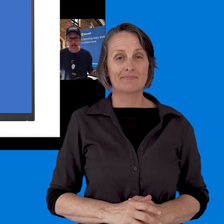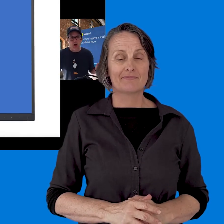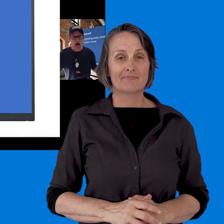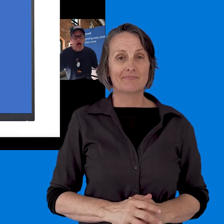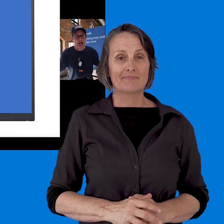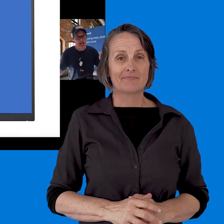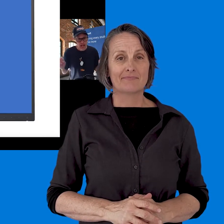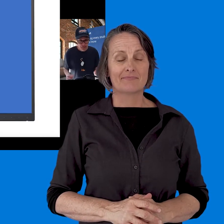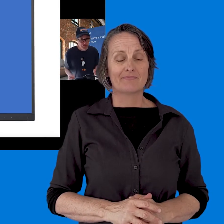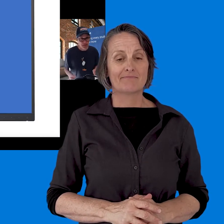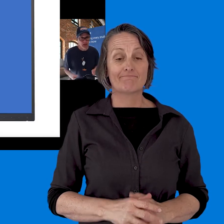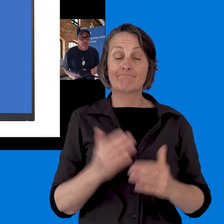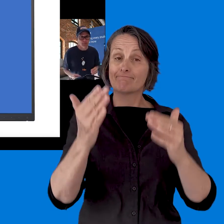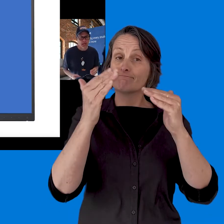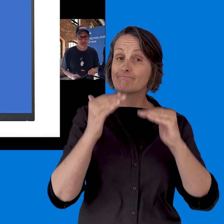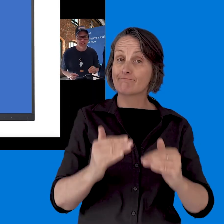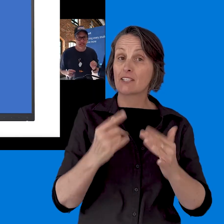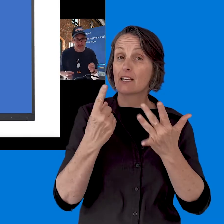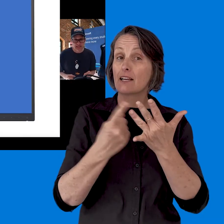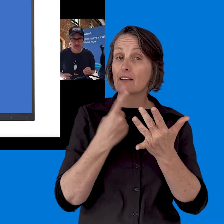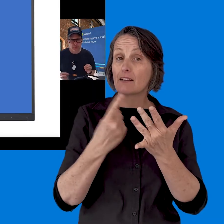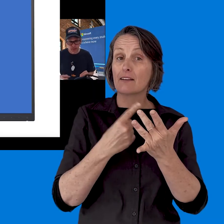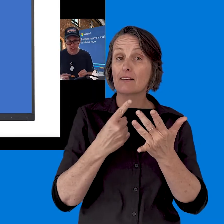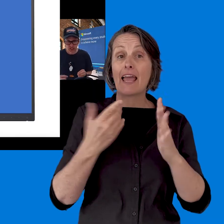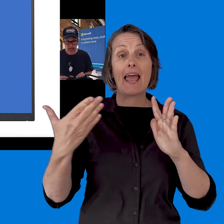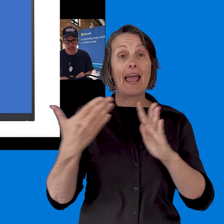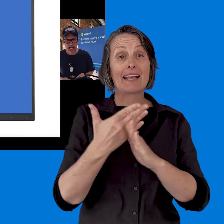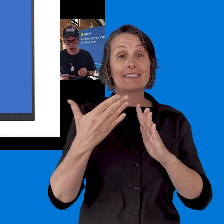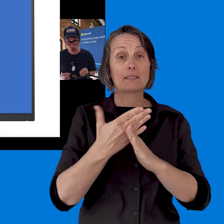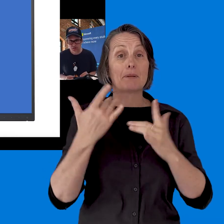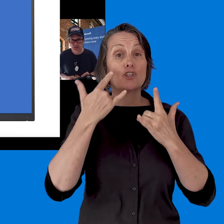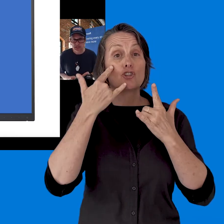Now, another thing is the accessibility checker in office.